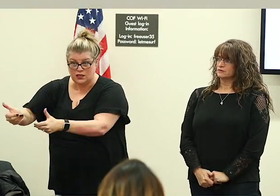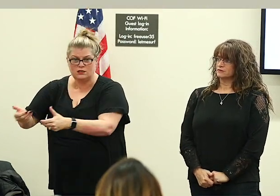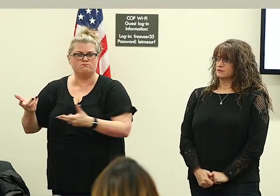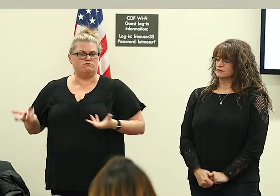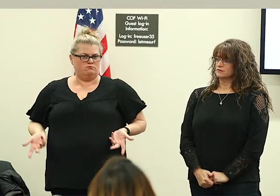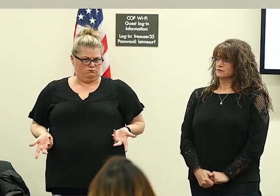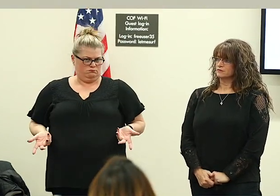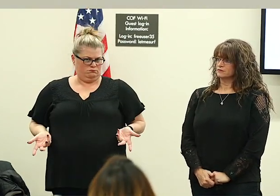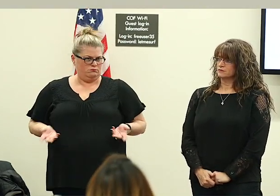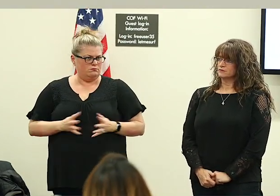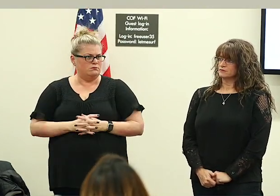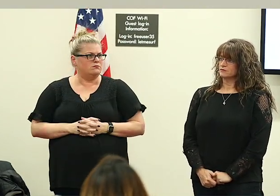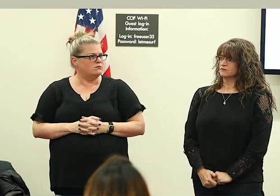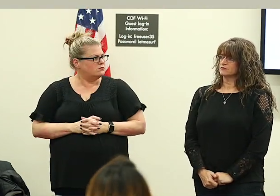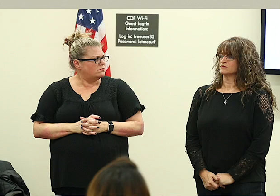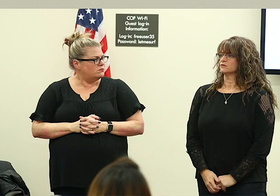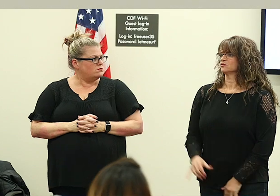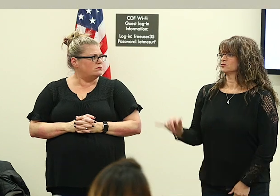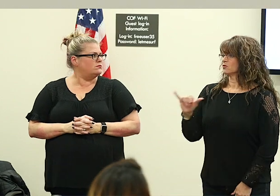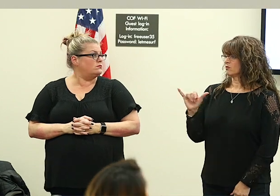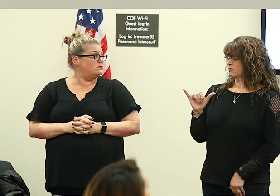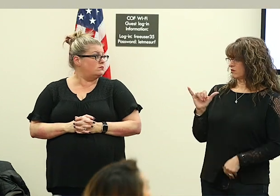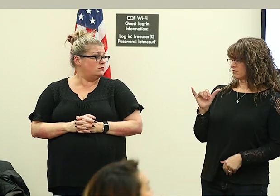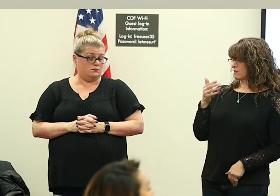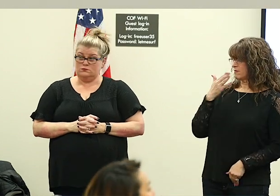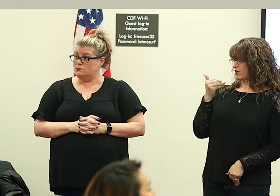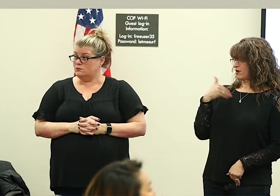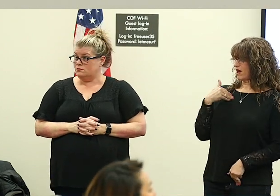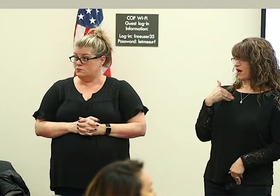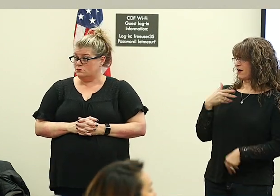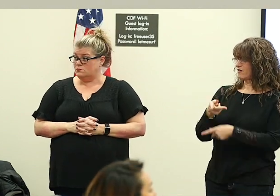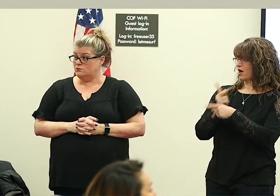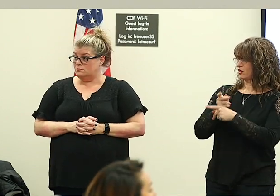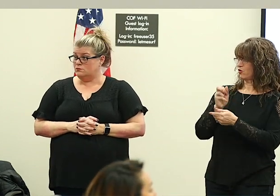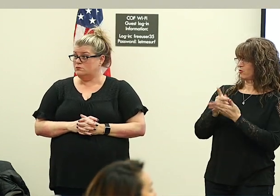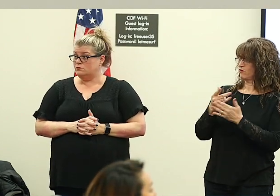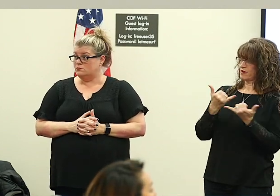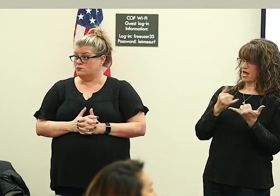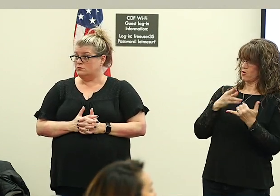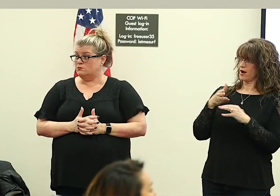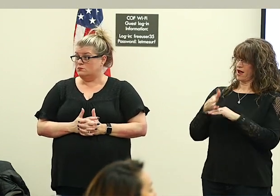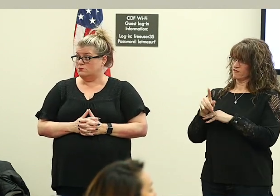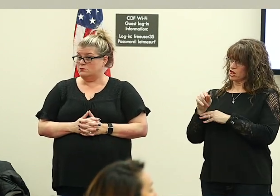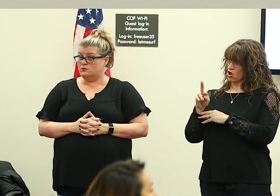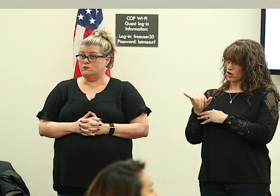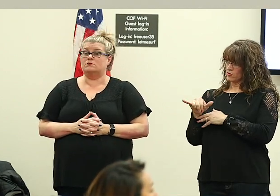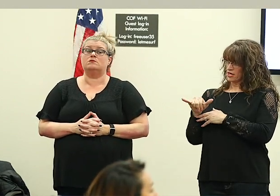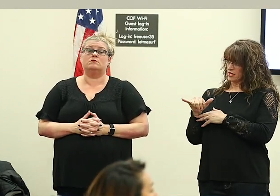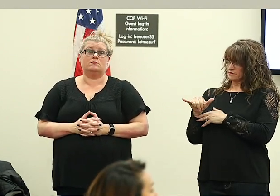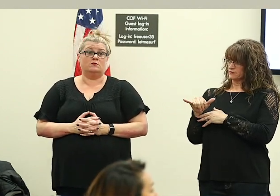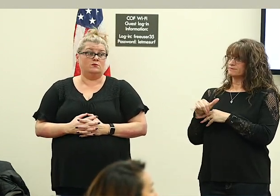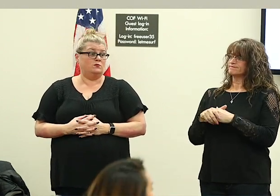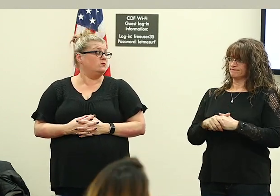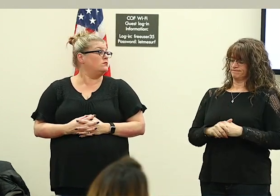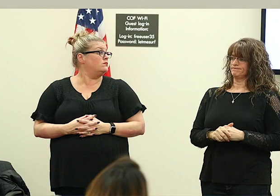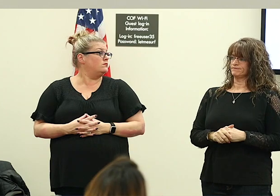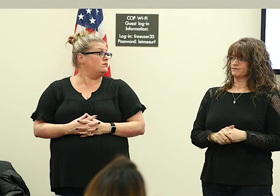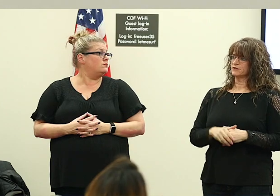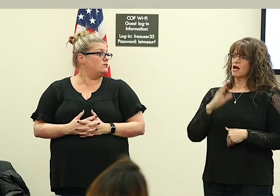Oh, so is it better to go ahead and get your loan approval now, or after the lottery? I would probably start working on it